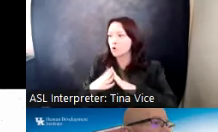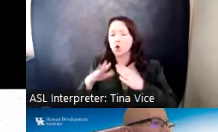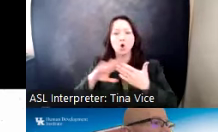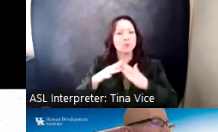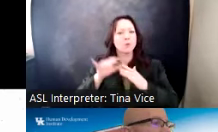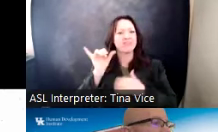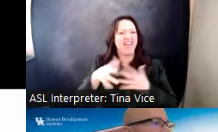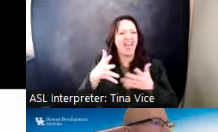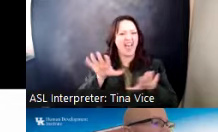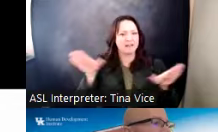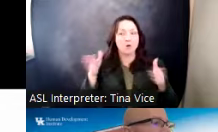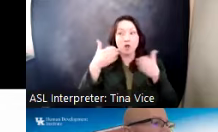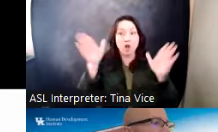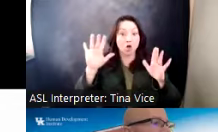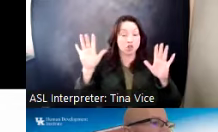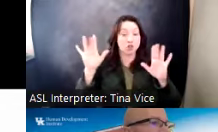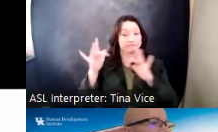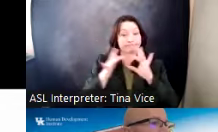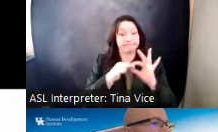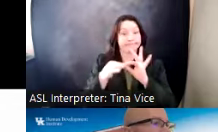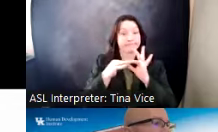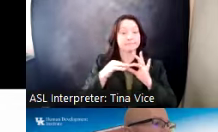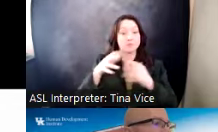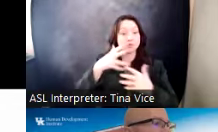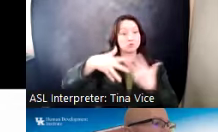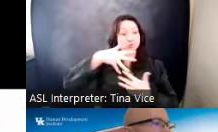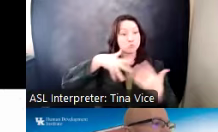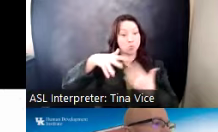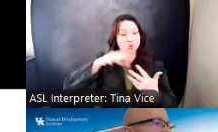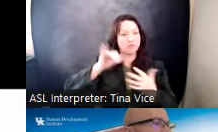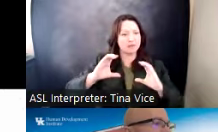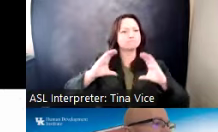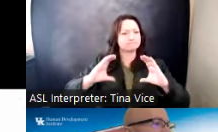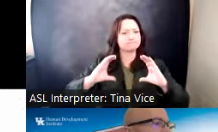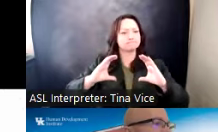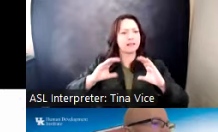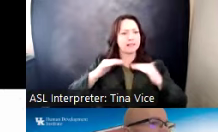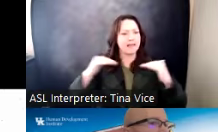larger social networks within the community those can be factors that fall within that level.